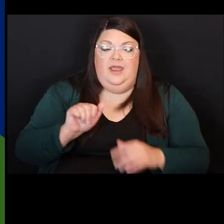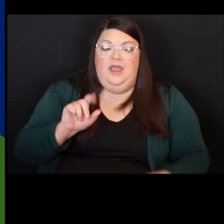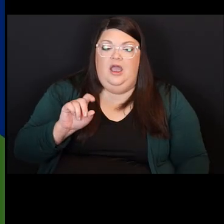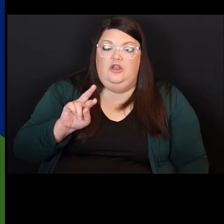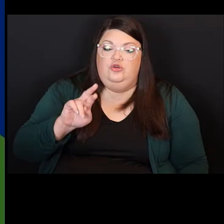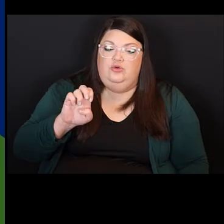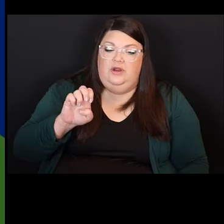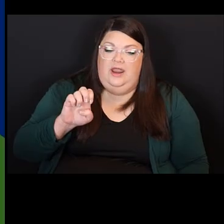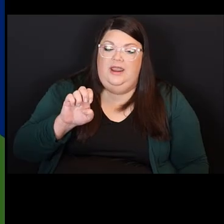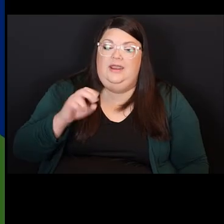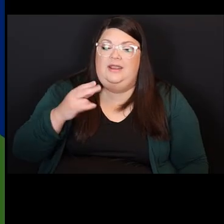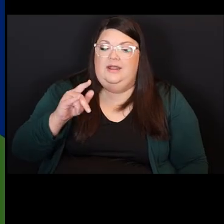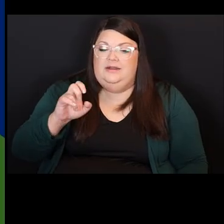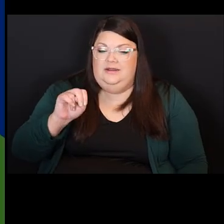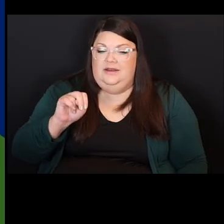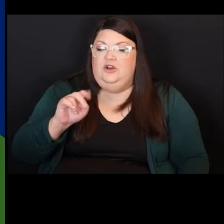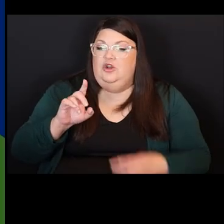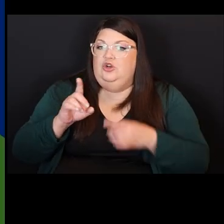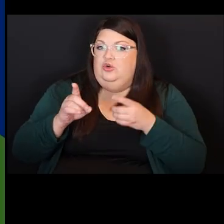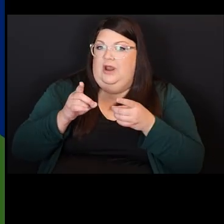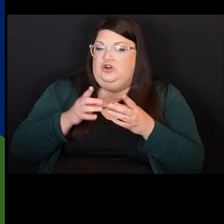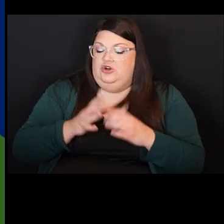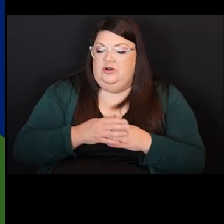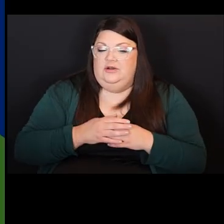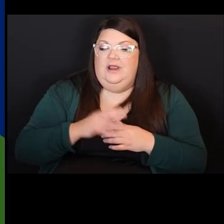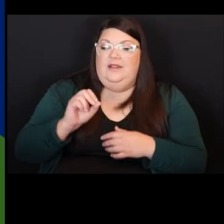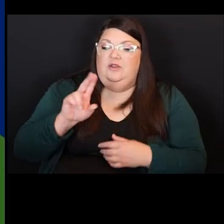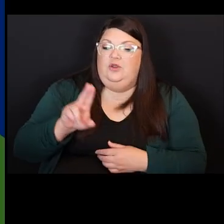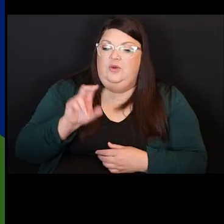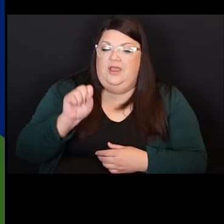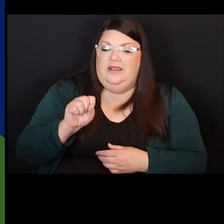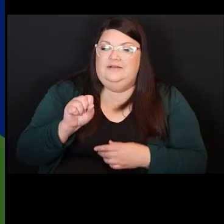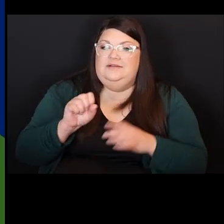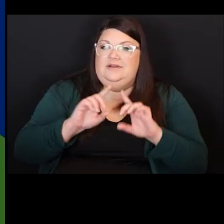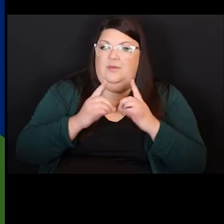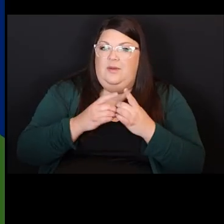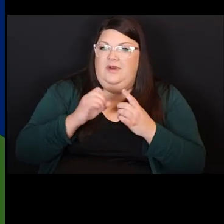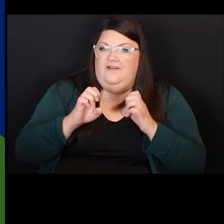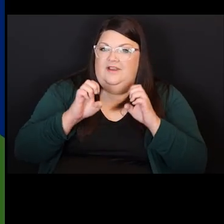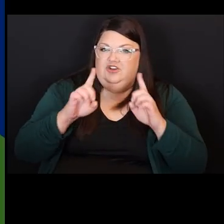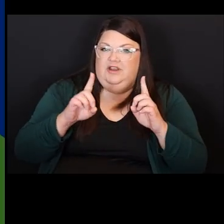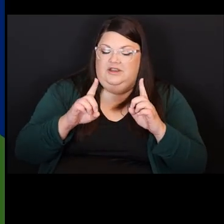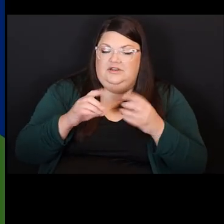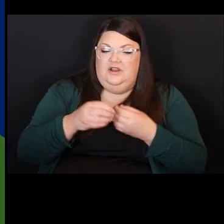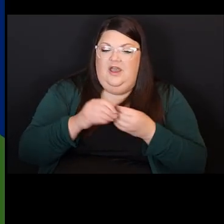by Andre Hylton, Director of Indirect Cost Division, United States Department of